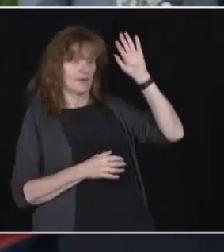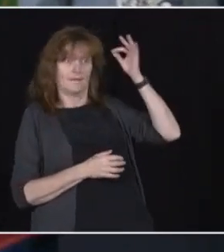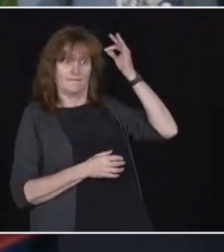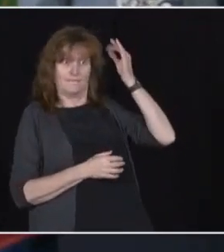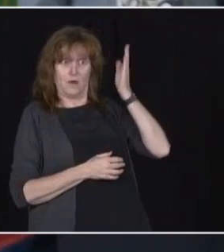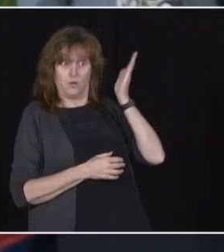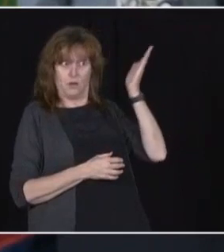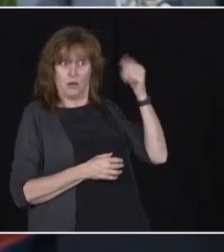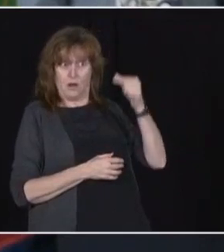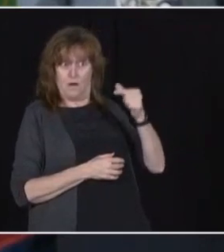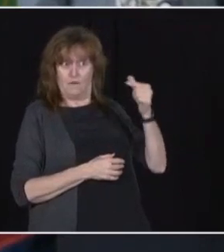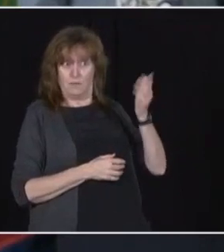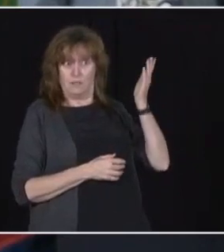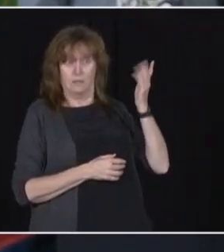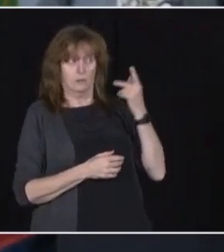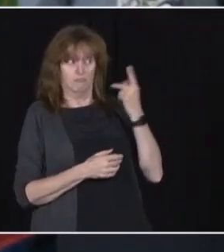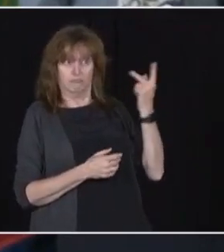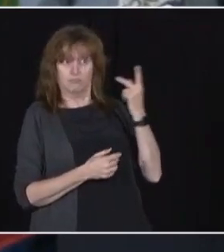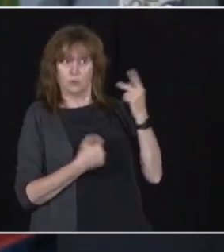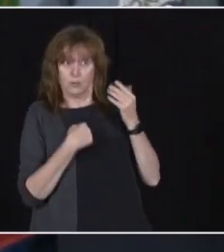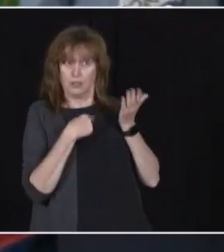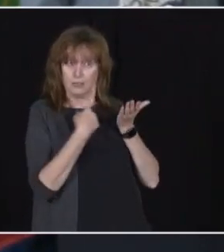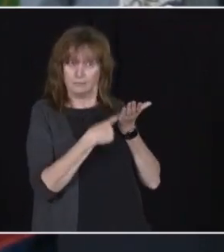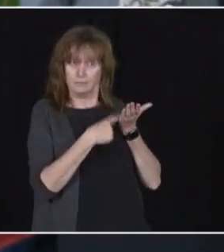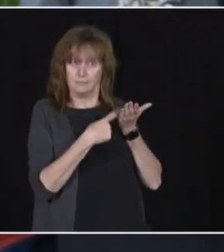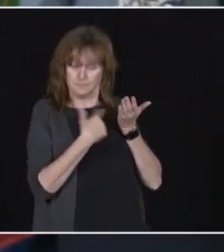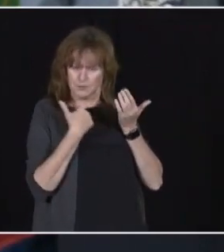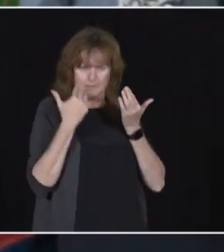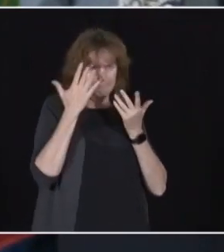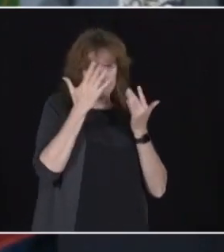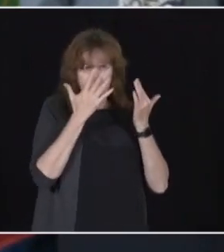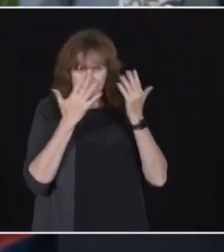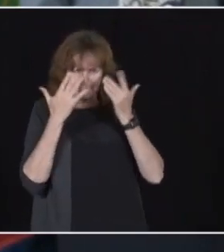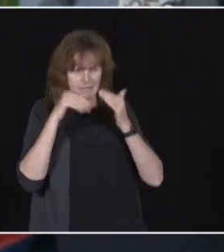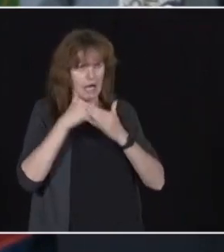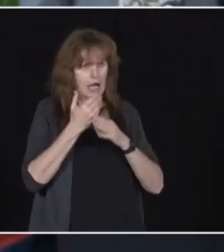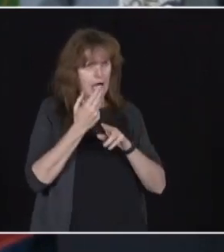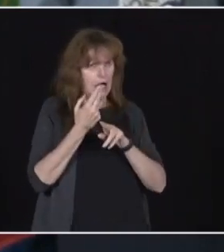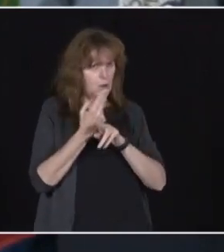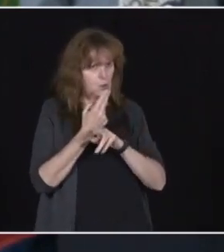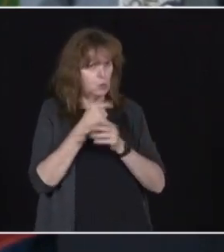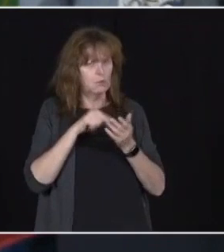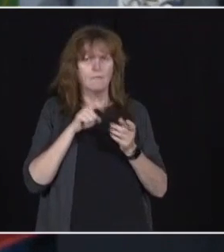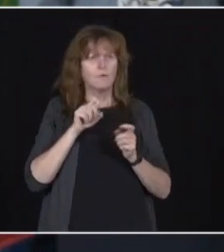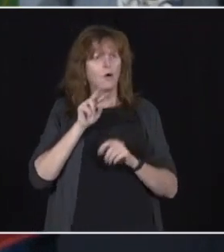Our federal counterparts were looking at the aspect and the use of this, looking at other jurisdictions that